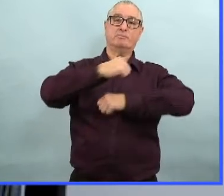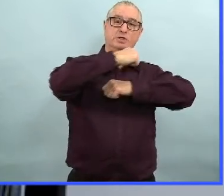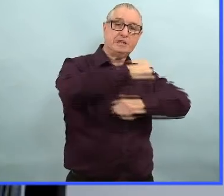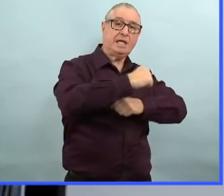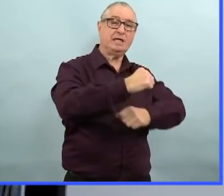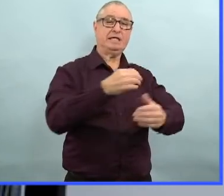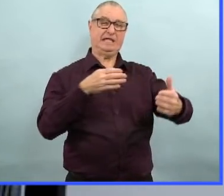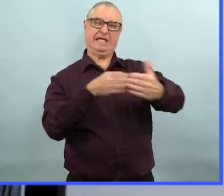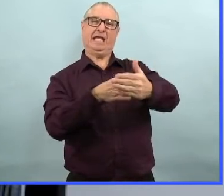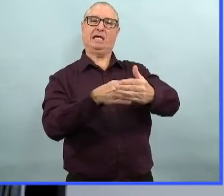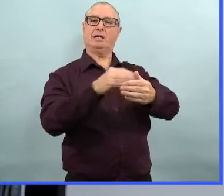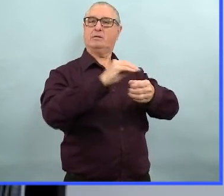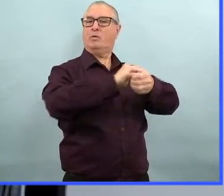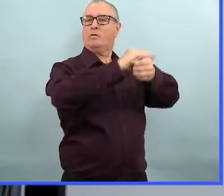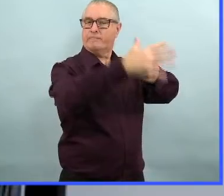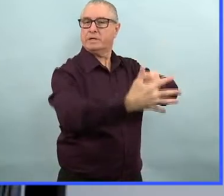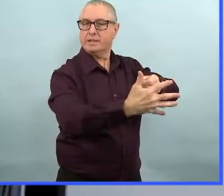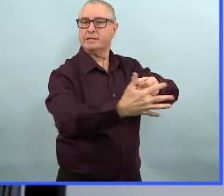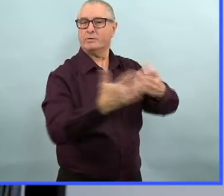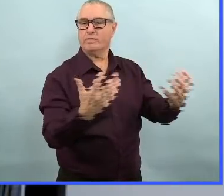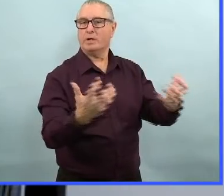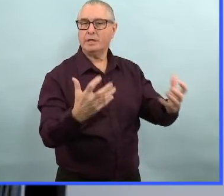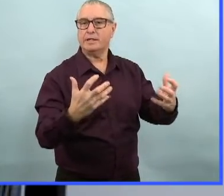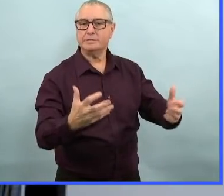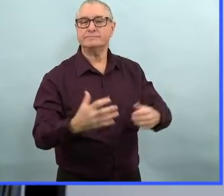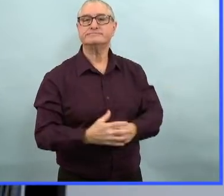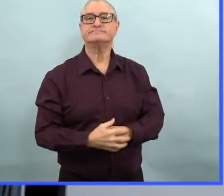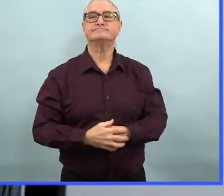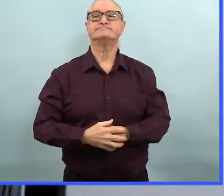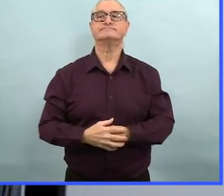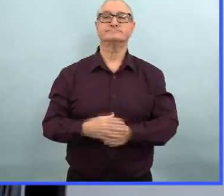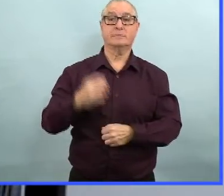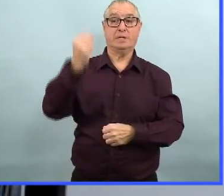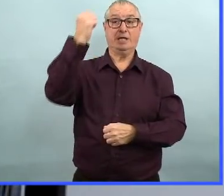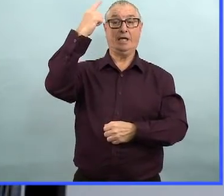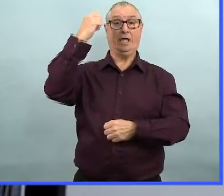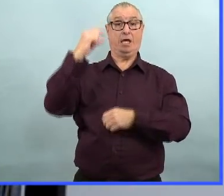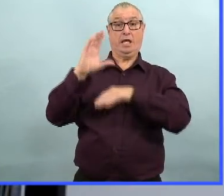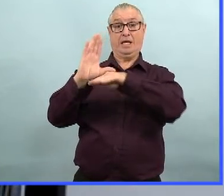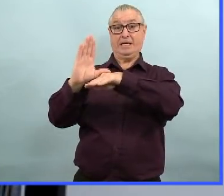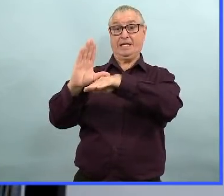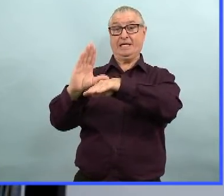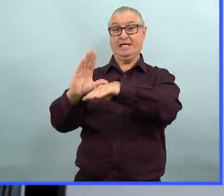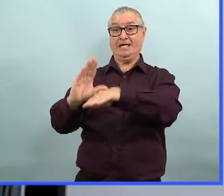after vaccination does decrease over time and so it will be necessary to use booster doses